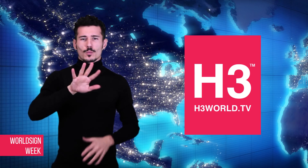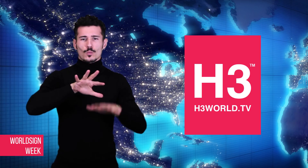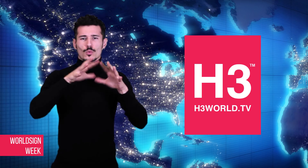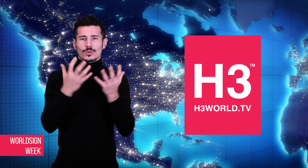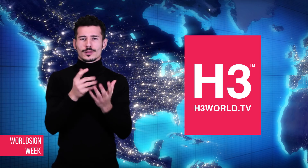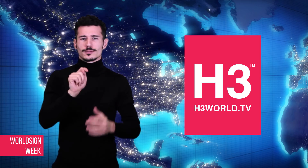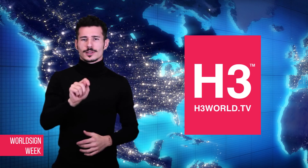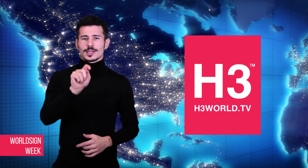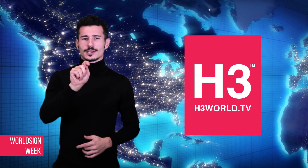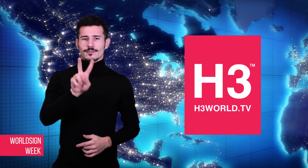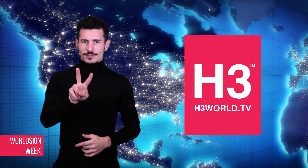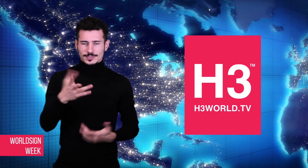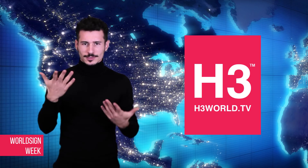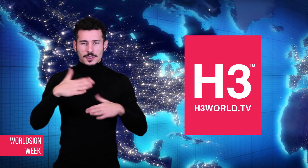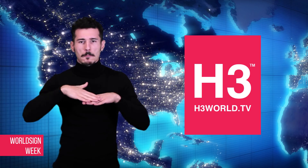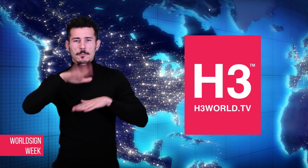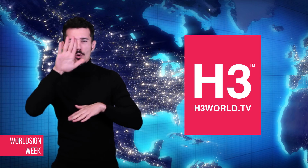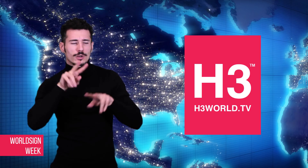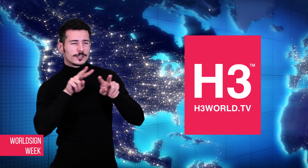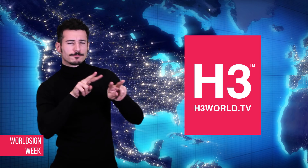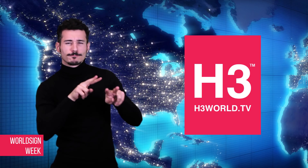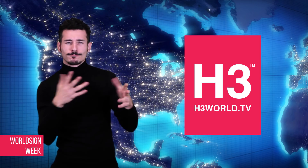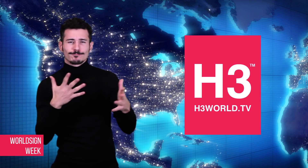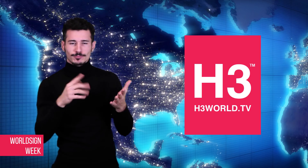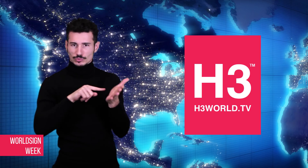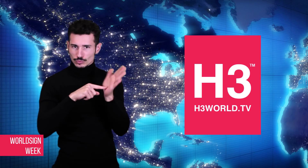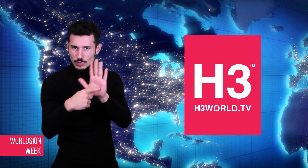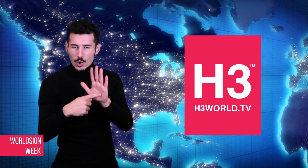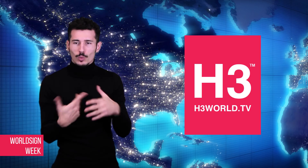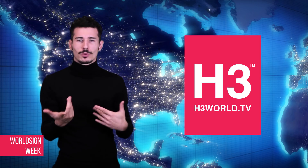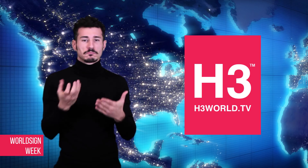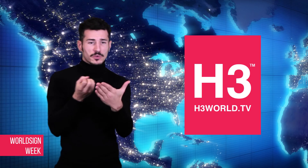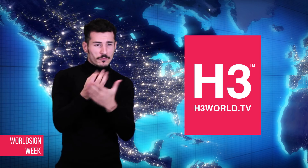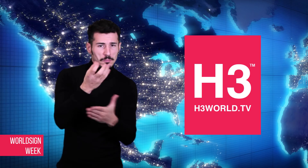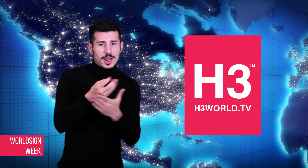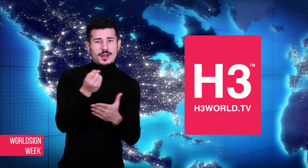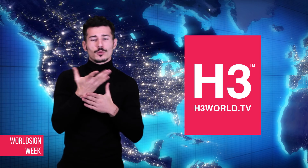visit H3WORLD.TV for more shows,